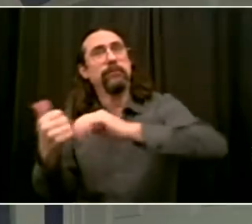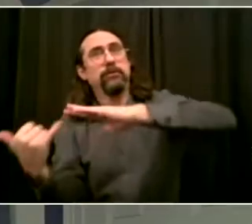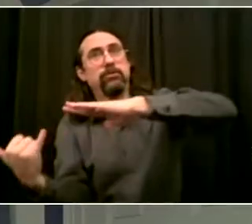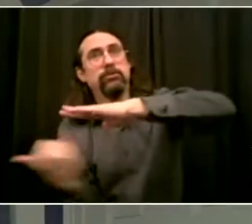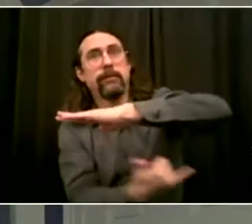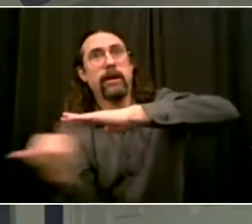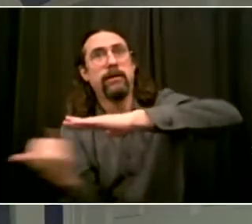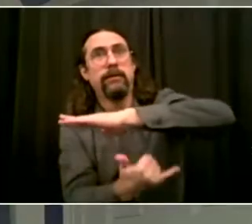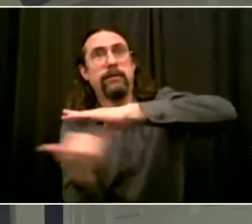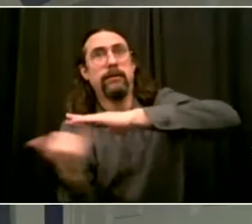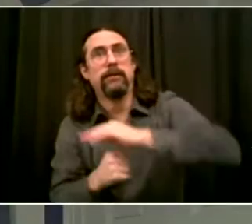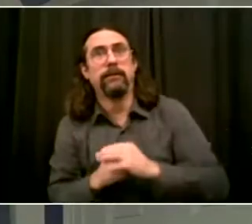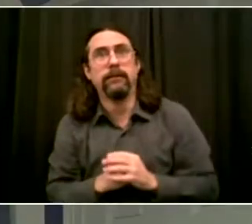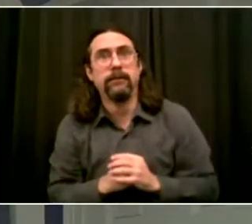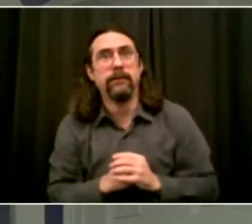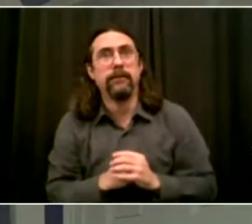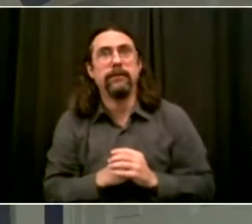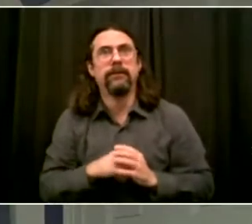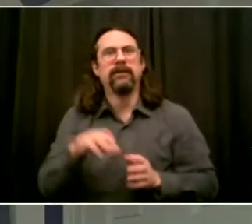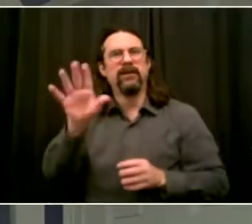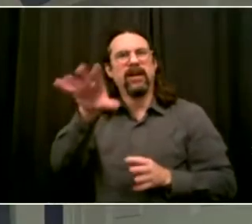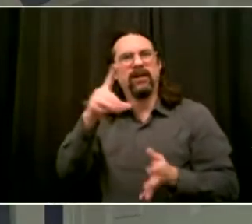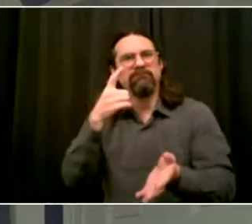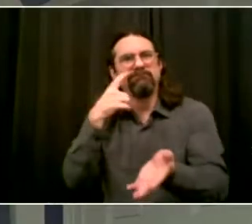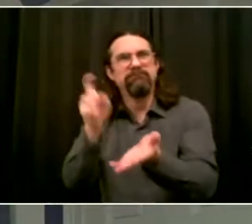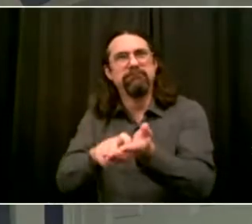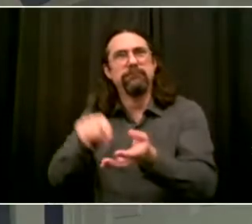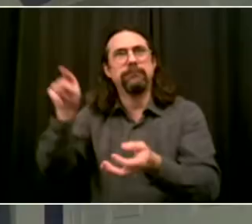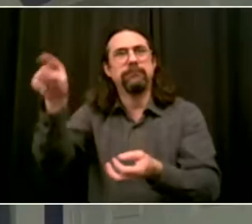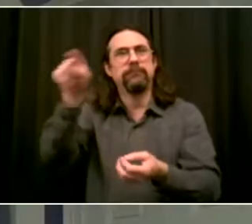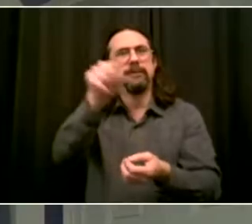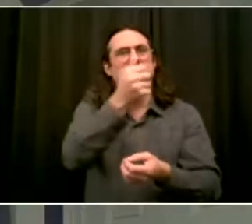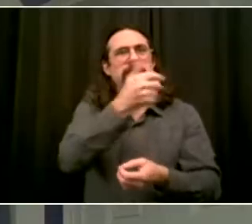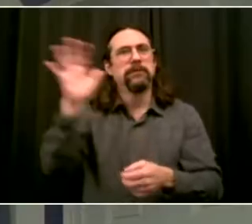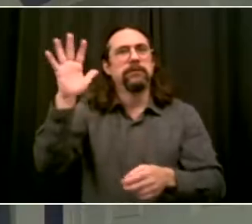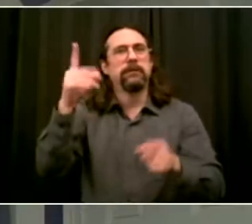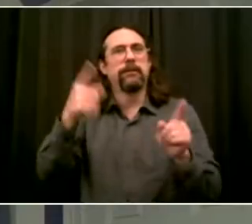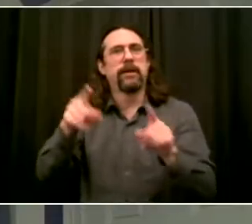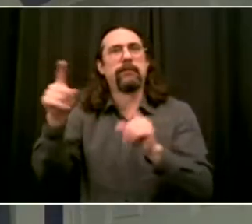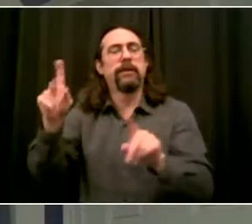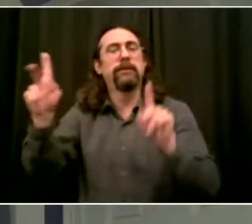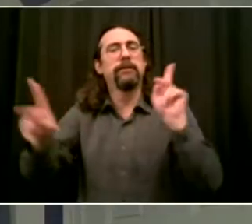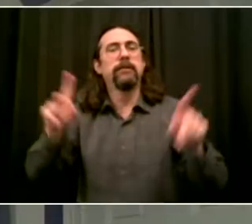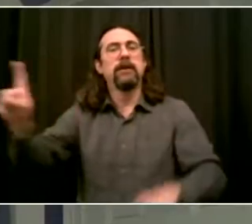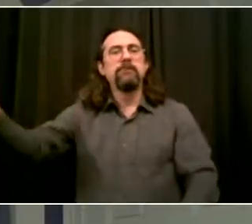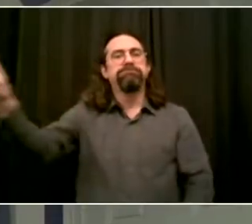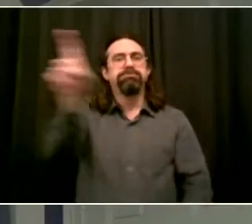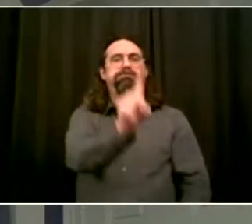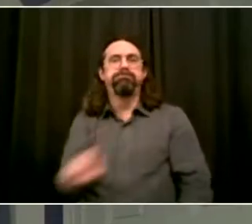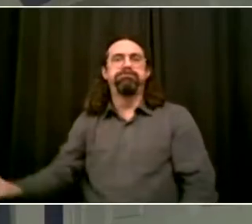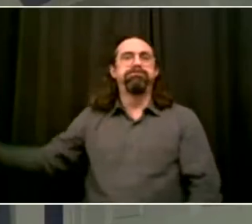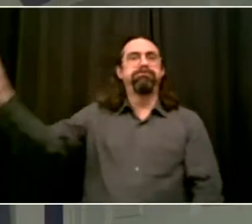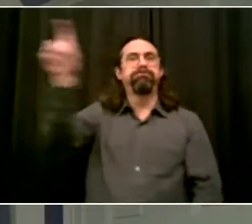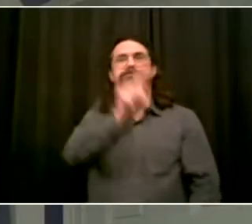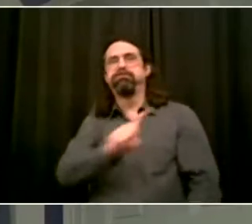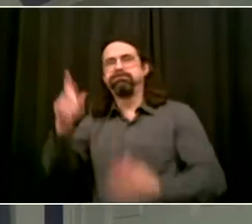TO GET RIDID OF THE GRAFFITI, AD IN THE END SUBWAY RIDERSR AEE TE ONES WHO END UP PPAYING THE